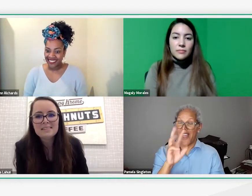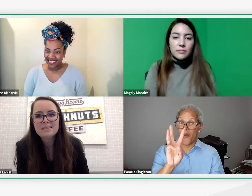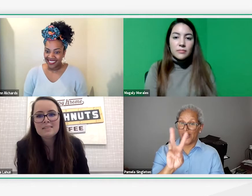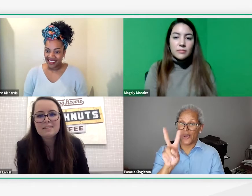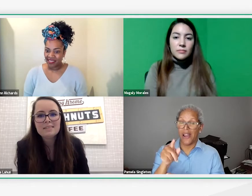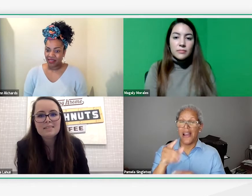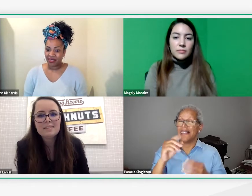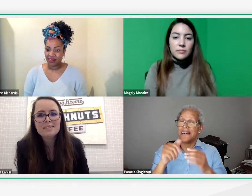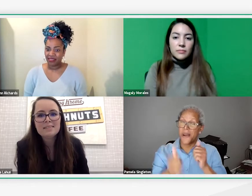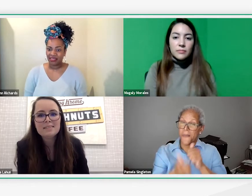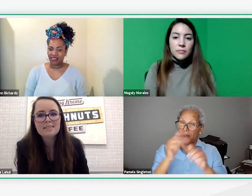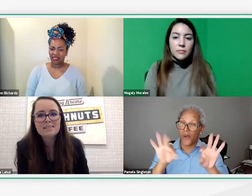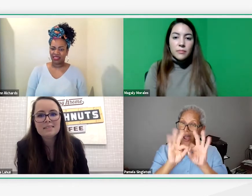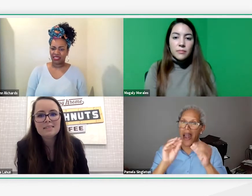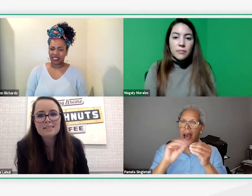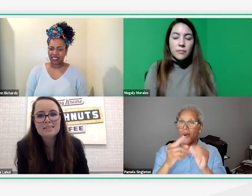I'll take that. On a W-2,